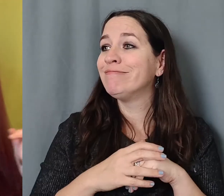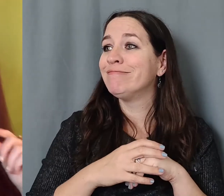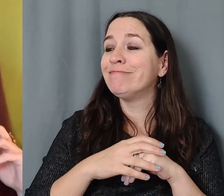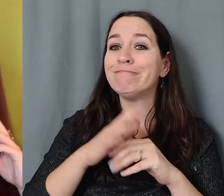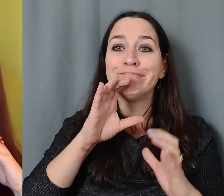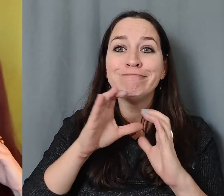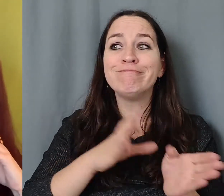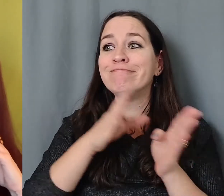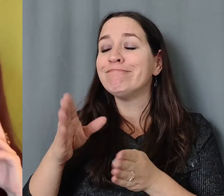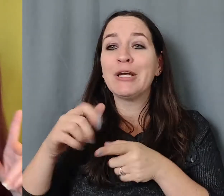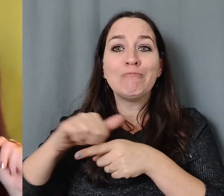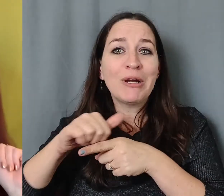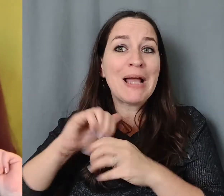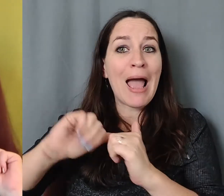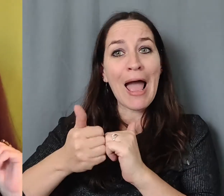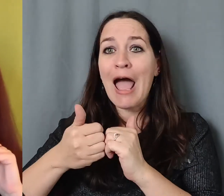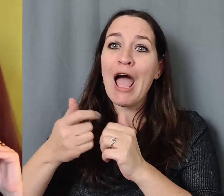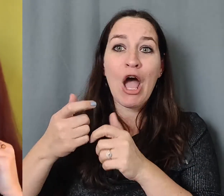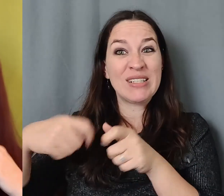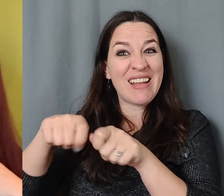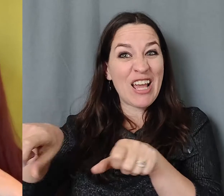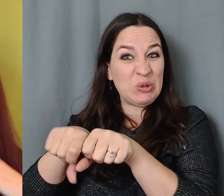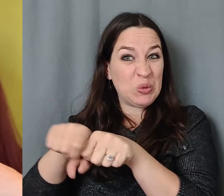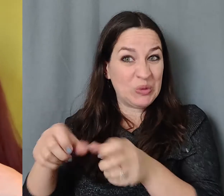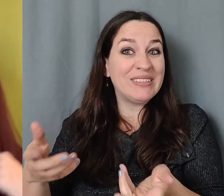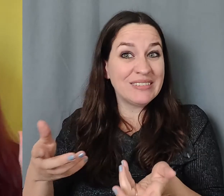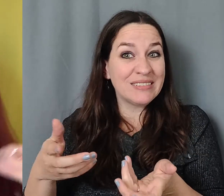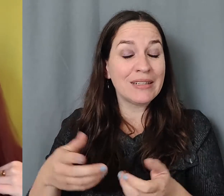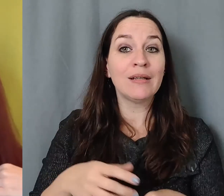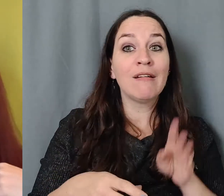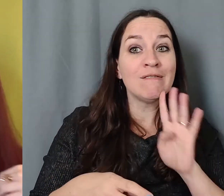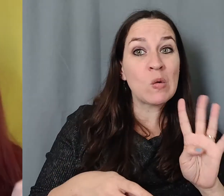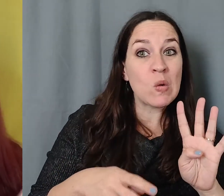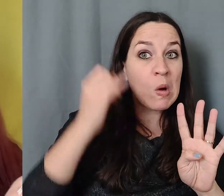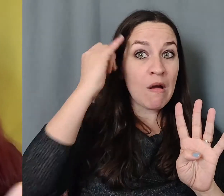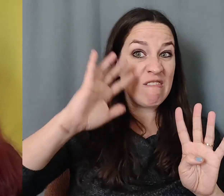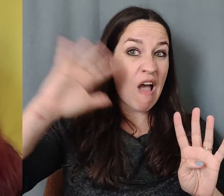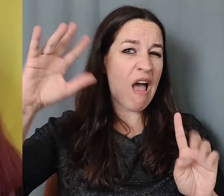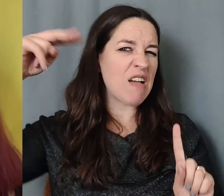And then we can be a little bit like, "mmm that four-year-old can't tie her o wn shoes yet and I'm five and I can." Right, so we have that like being a beginner at things that that that youthful snobbery I think does translate into adulthood